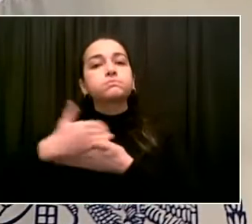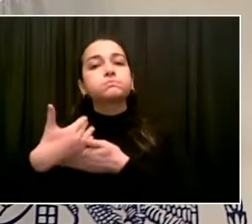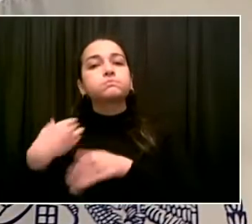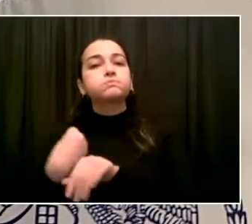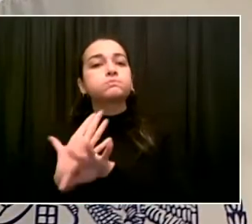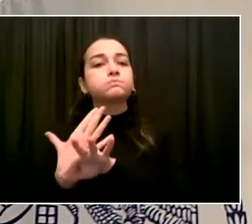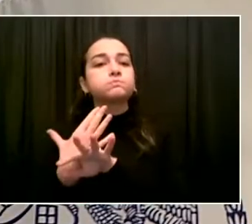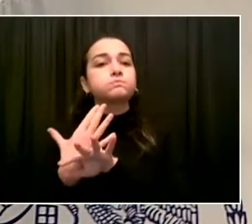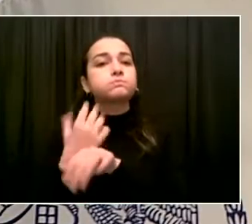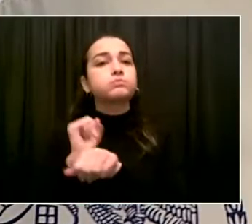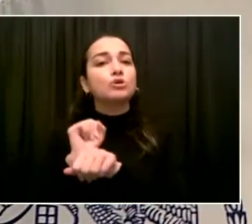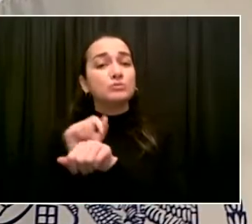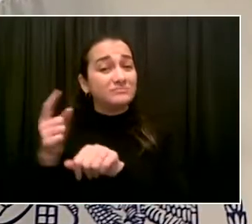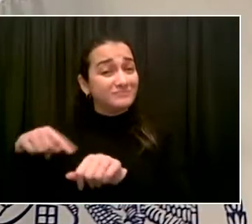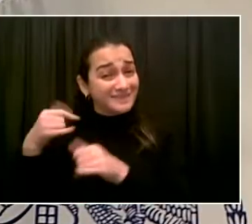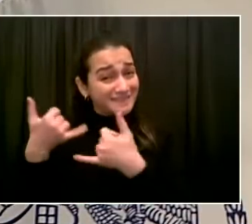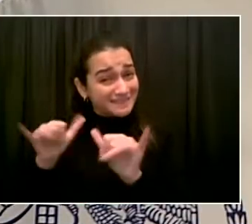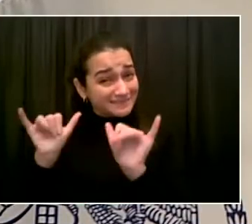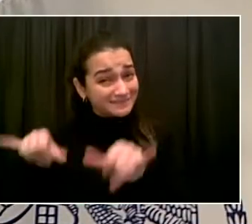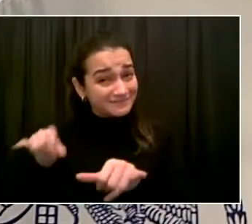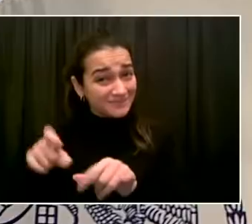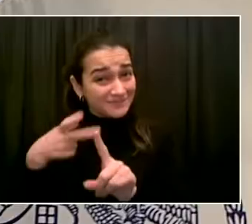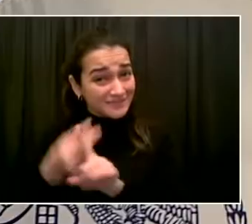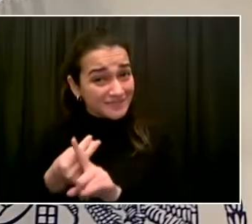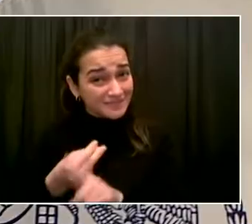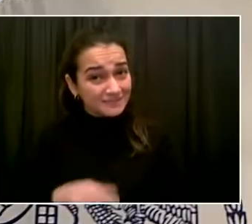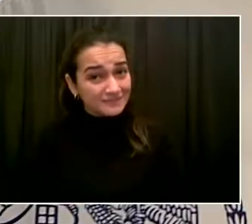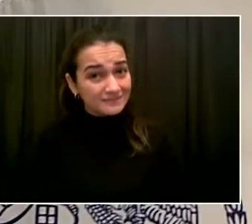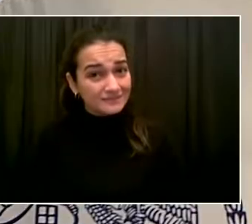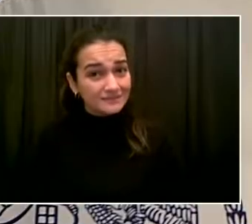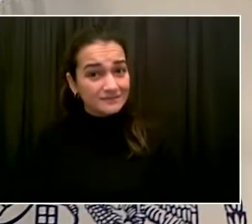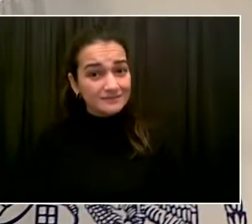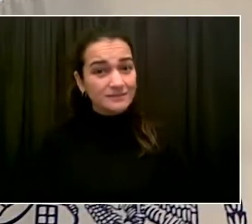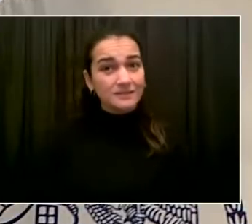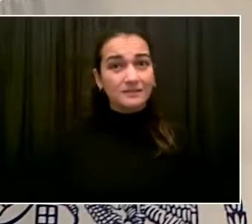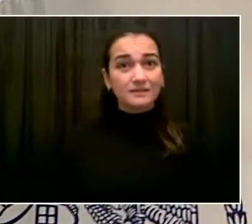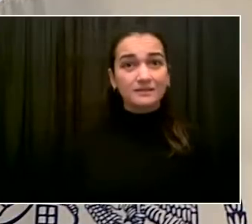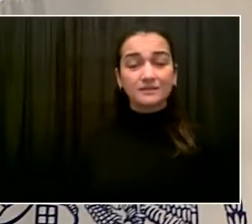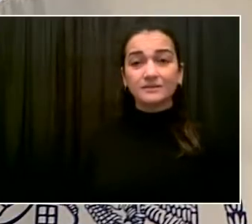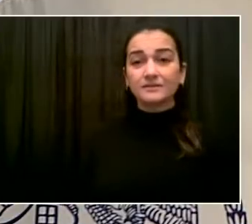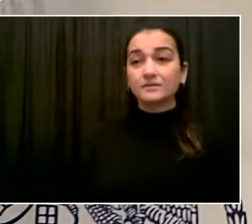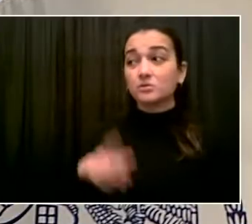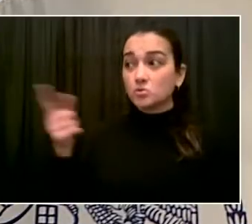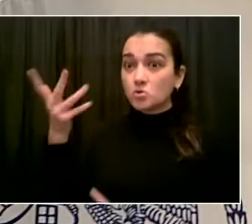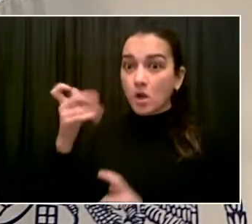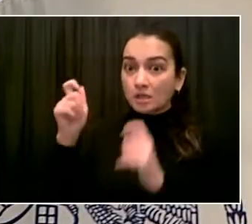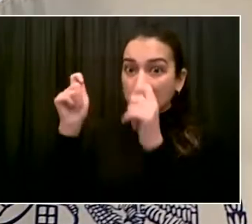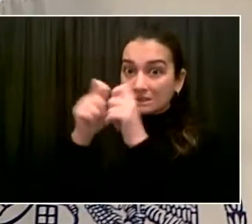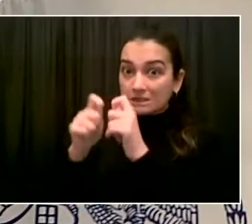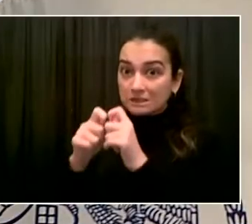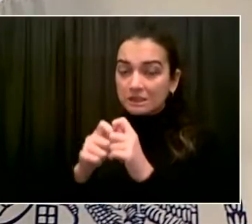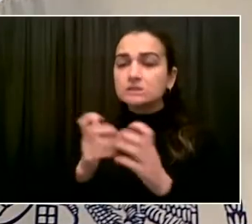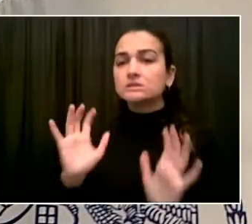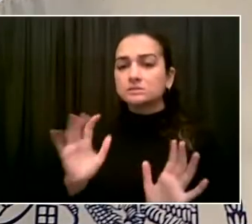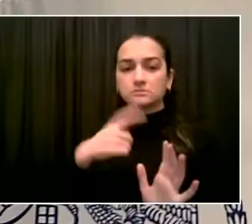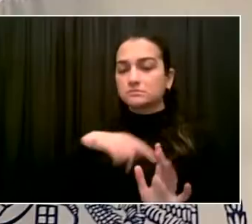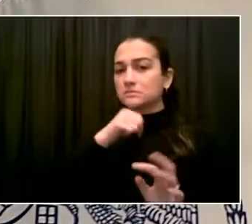EMPLOYEES? ERIN, WE ILWL PUTOU T THE DETAILS STANDARDS ON DECEMBER 15.